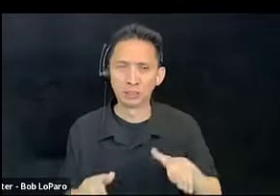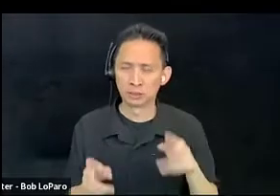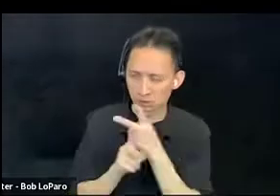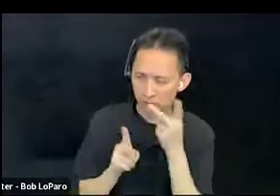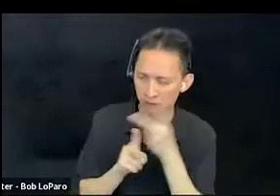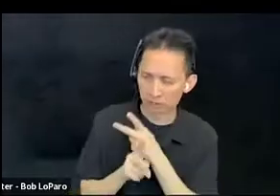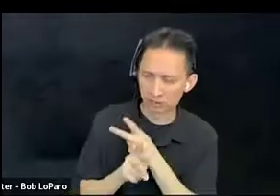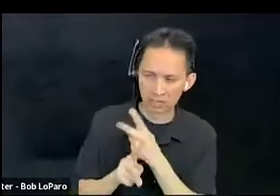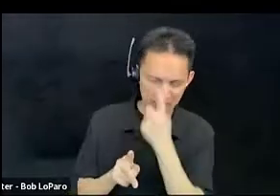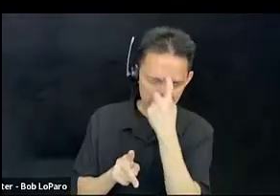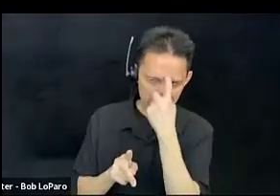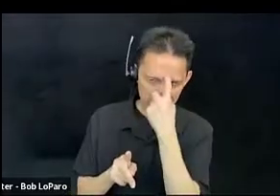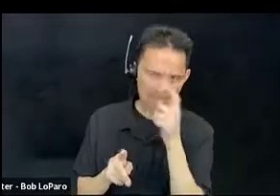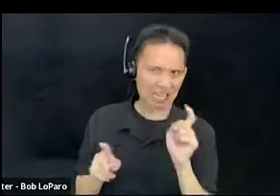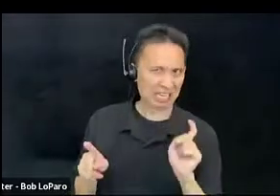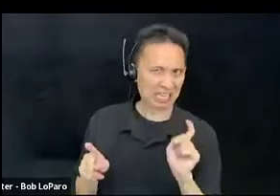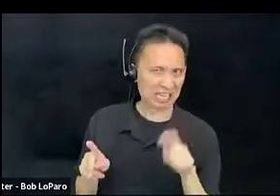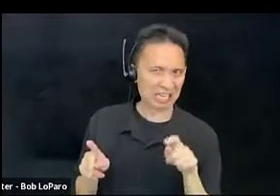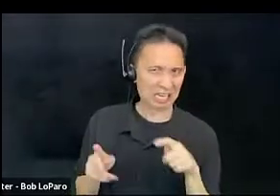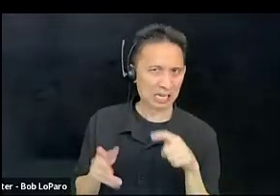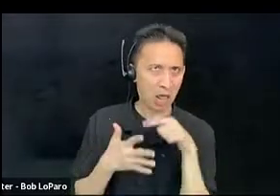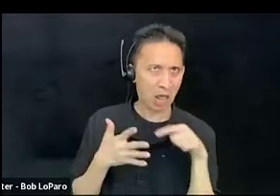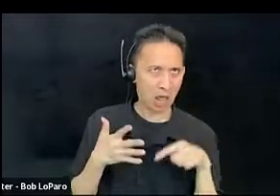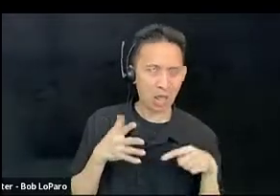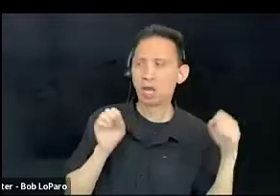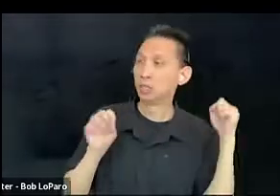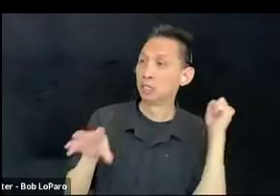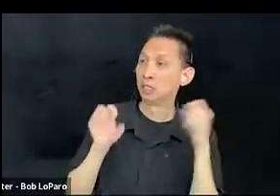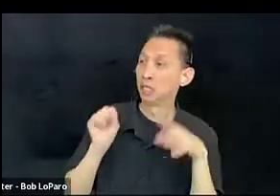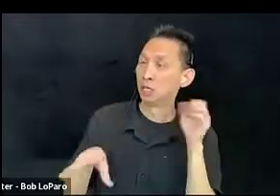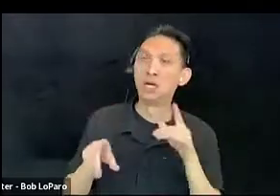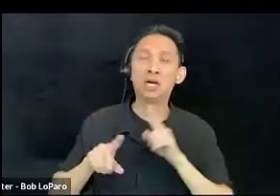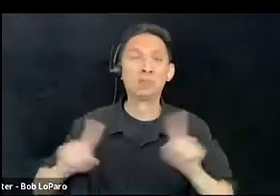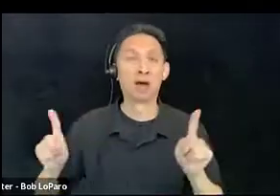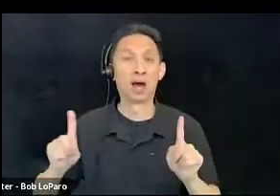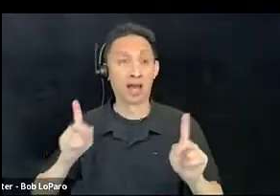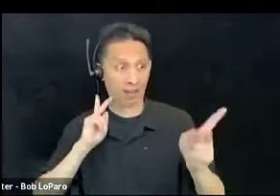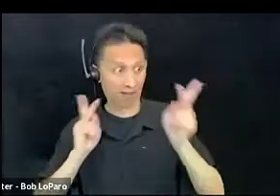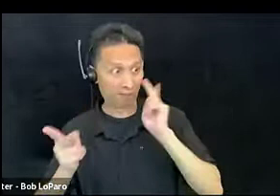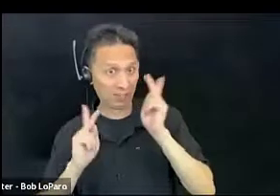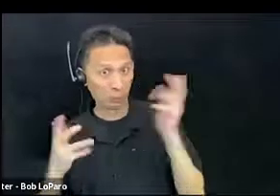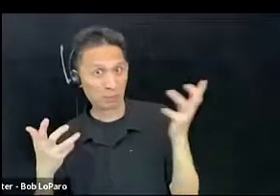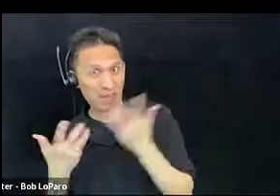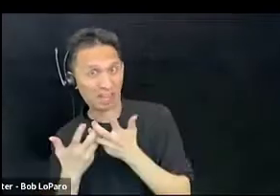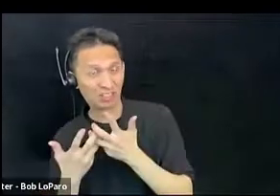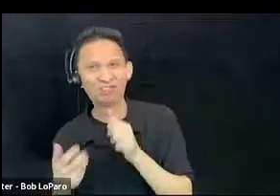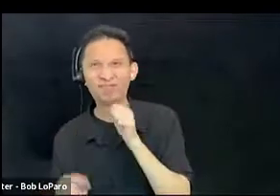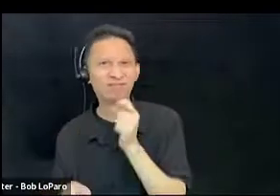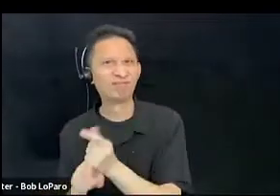from a communication standpoint, but it's visually not appropriate. Or on the other hand,